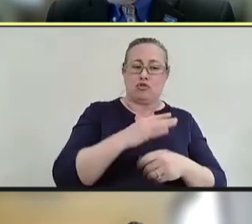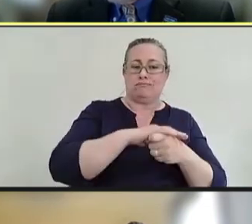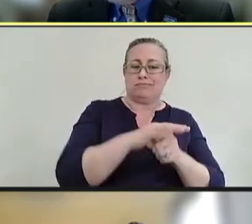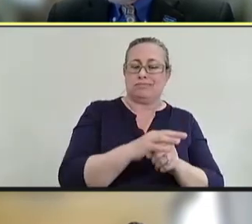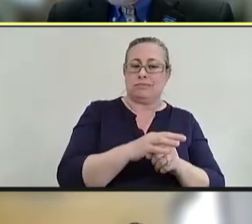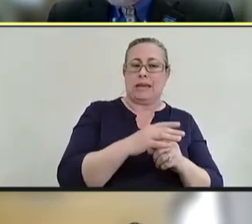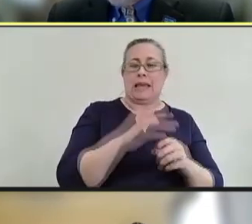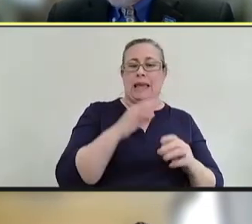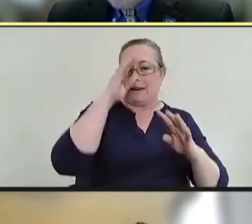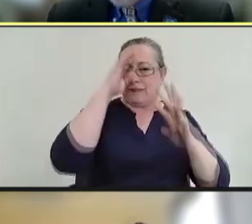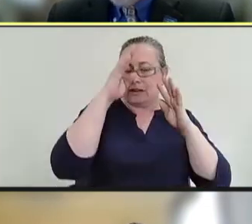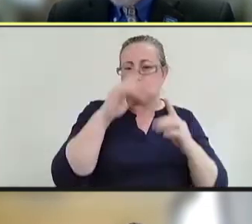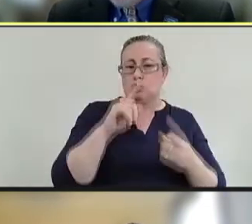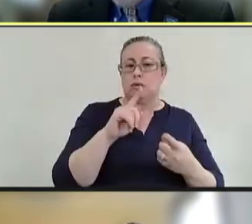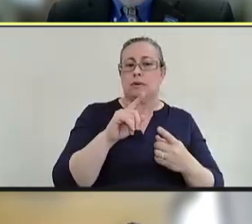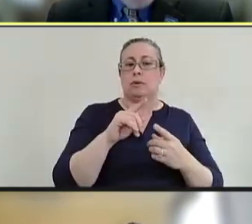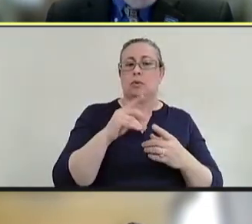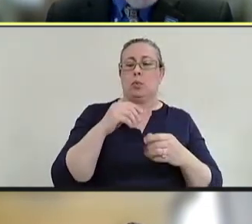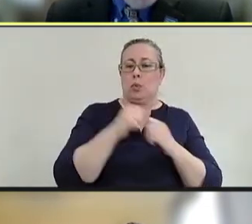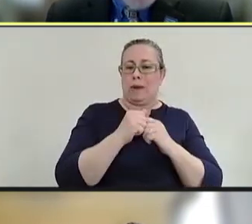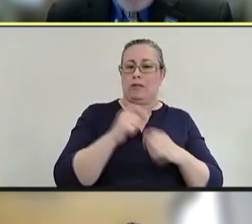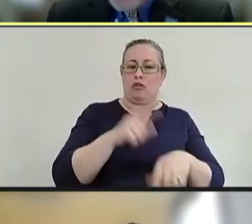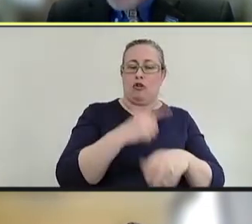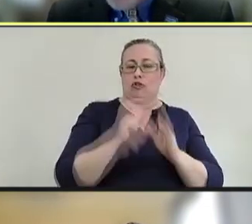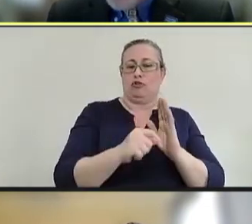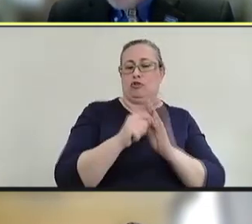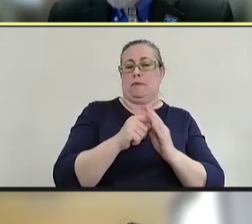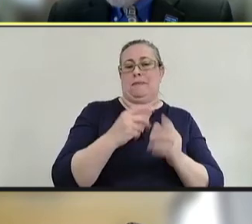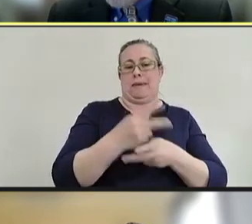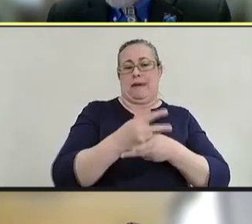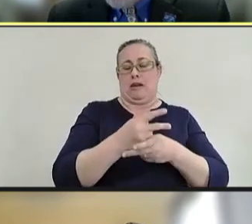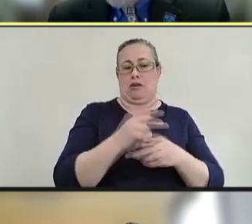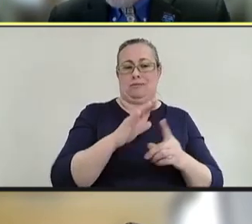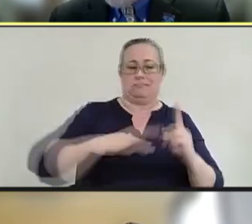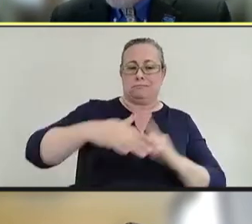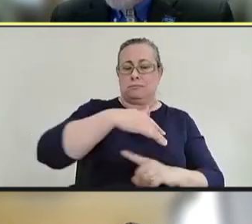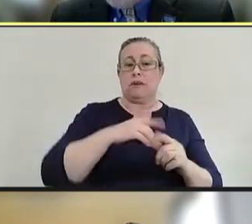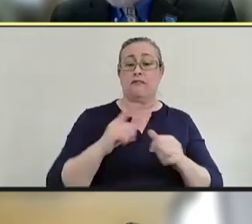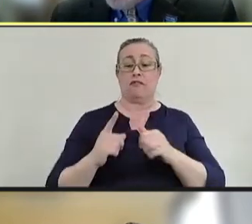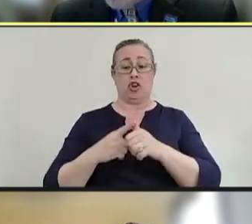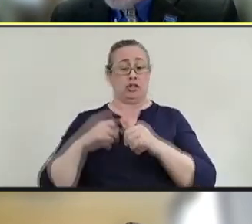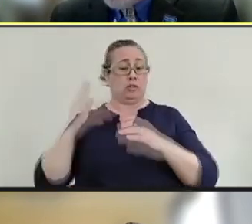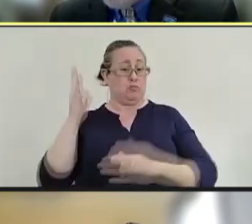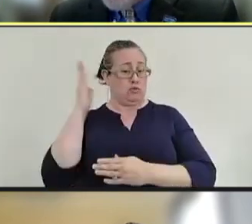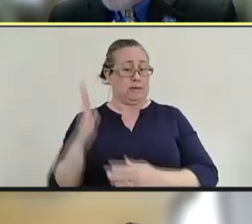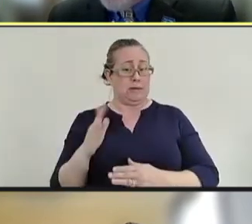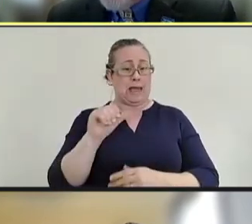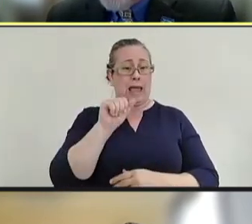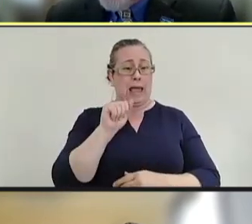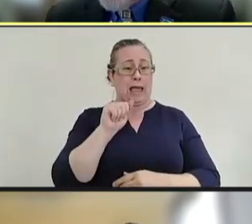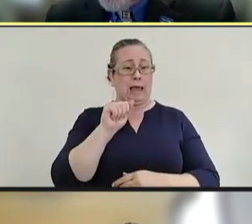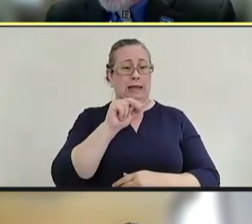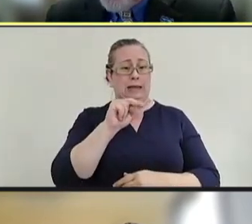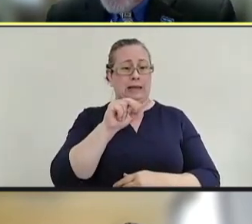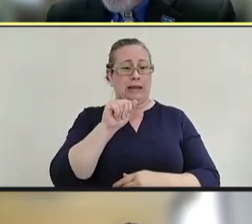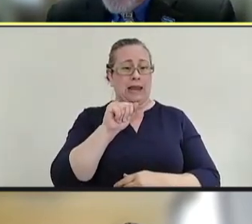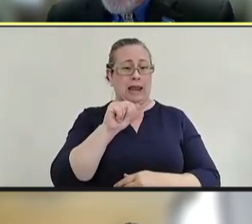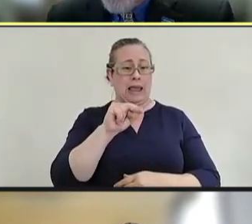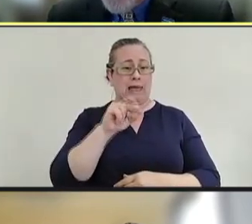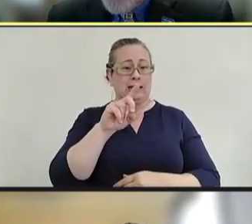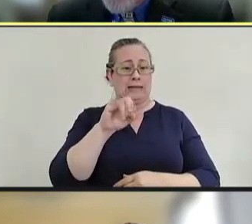issues and delivery in long-term care settings. Our first presenter is Nandini Selvam from IQVIA,